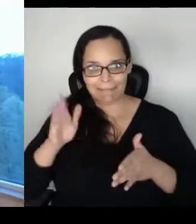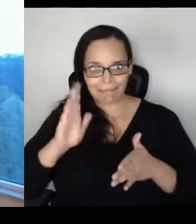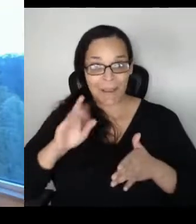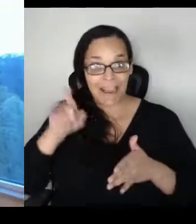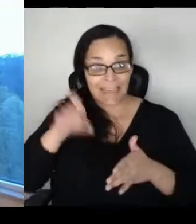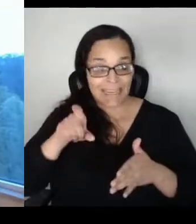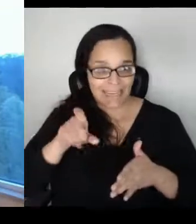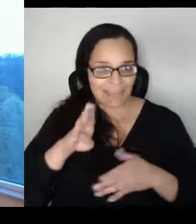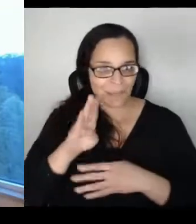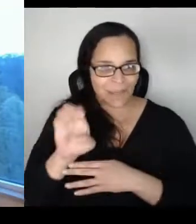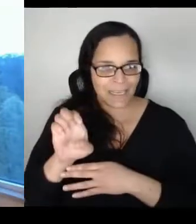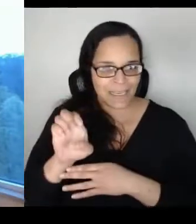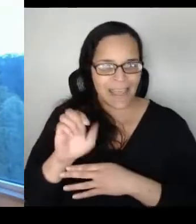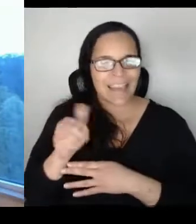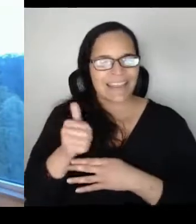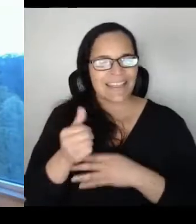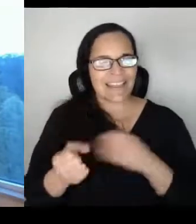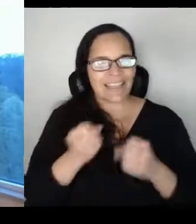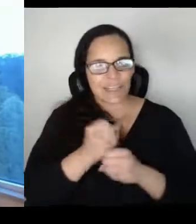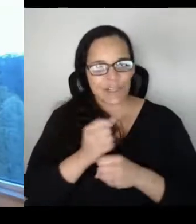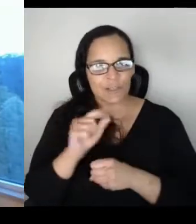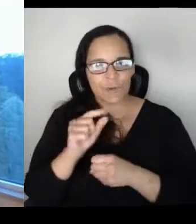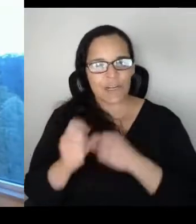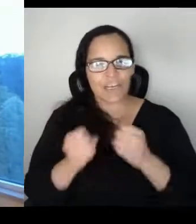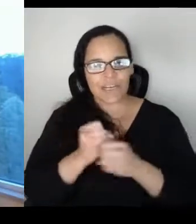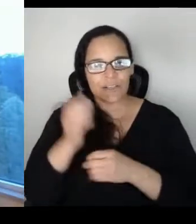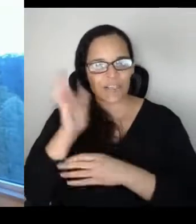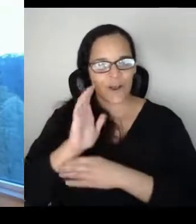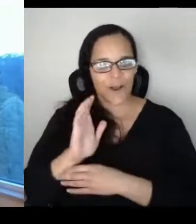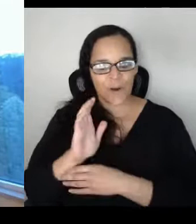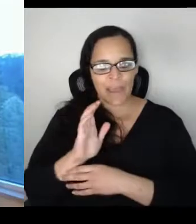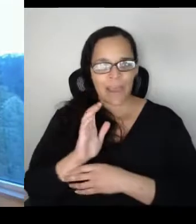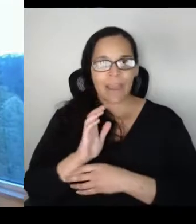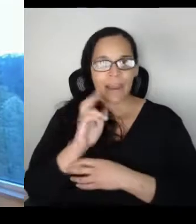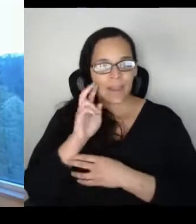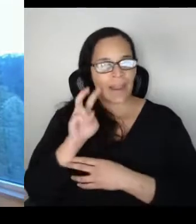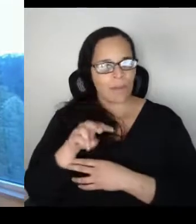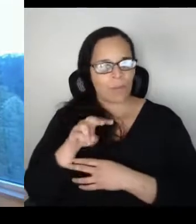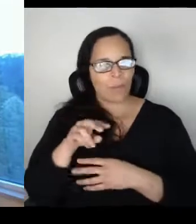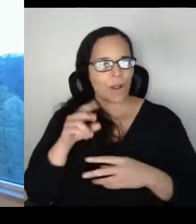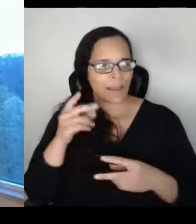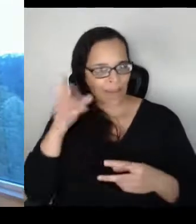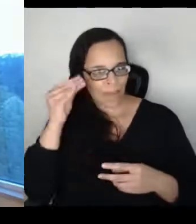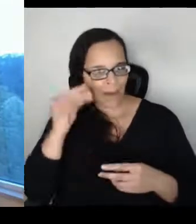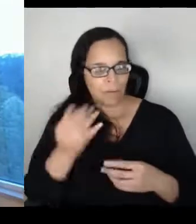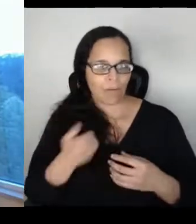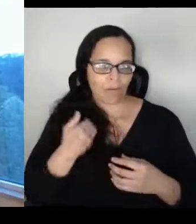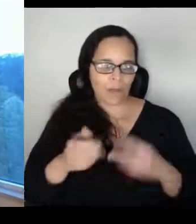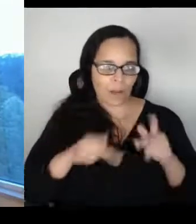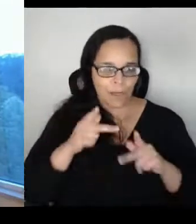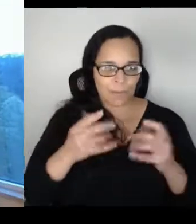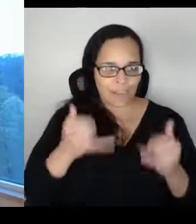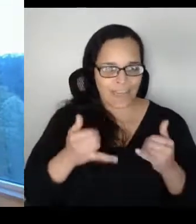20 years ago and I think about the young people today. The way in which they're reclaiming their identities,